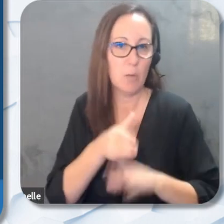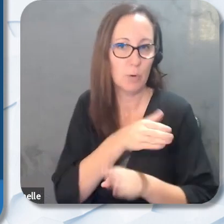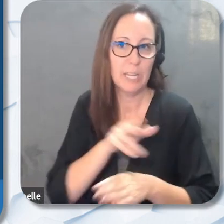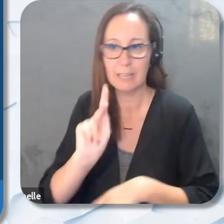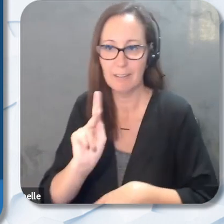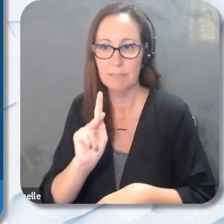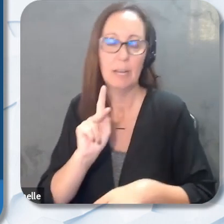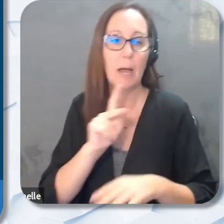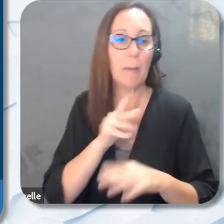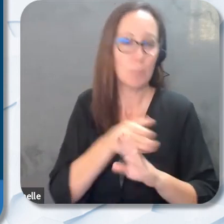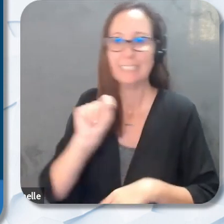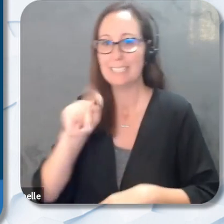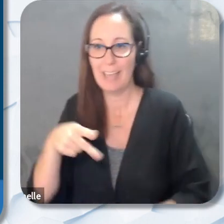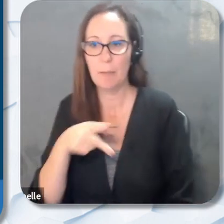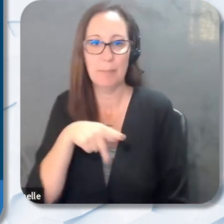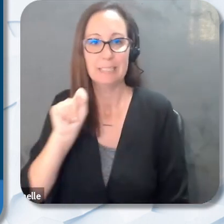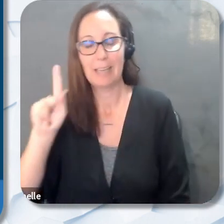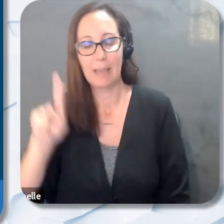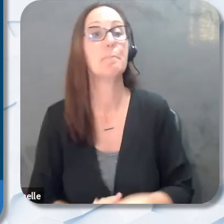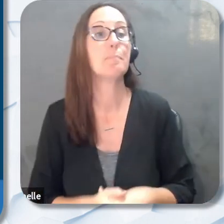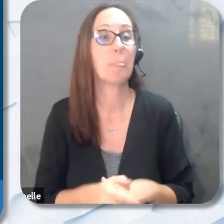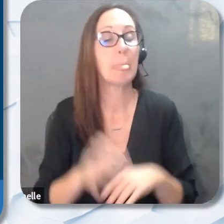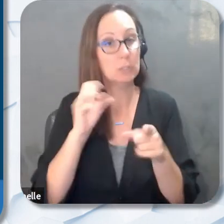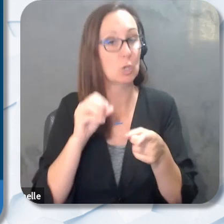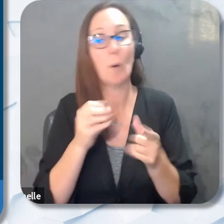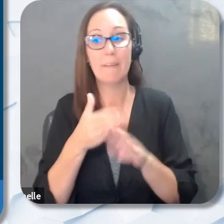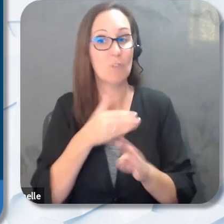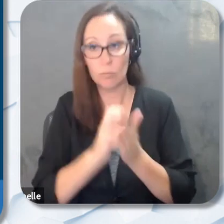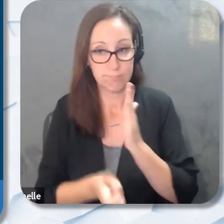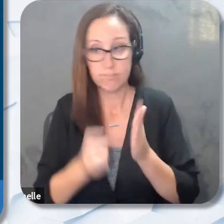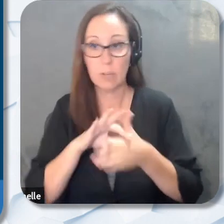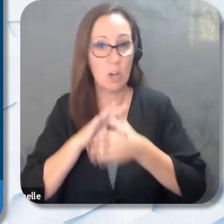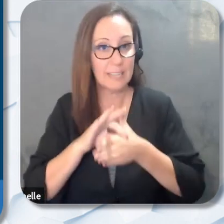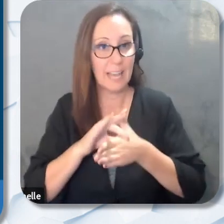K. Side before we dive into our content for the day we always like to get a sense of who